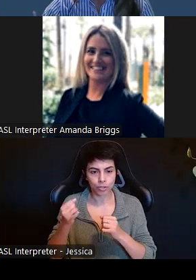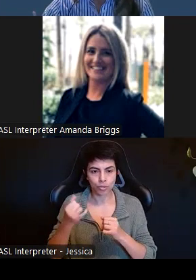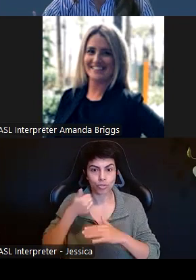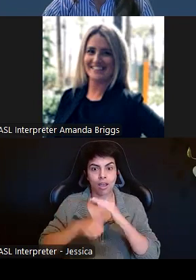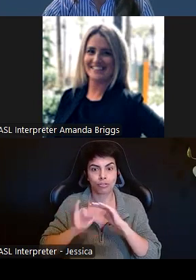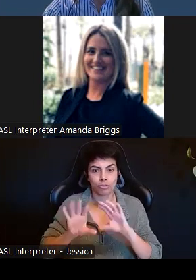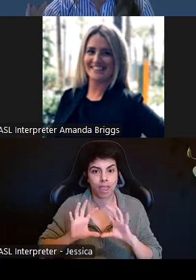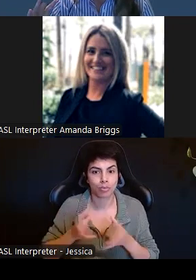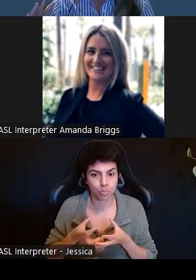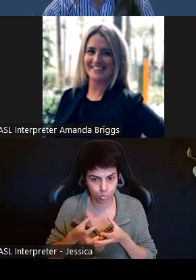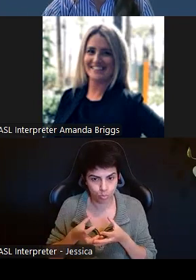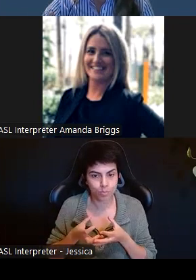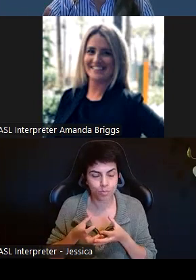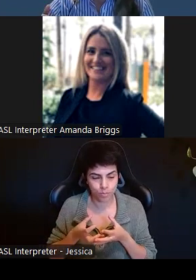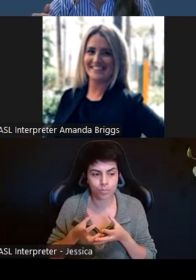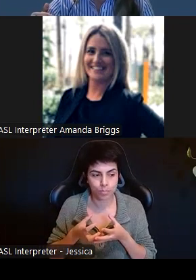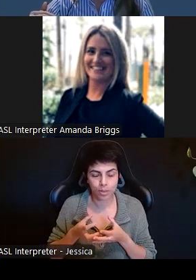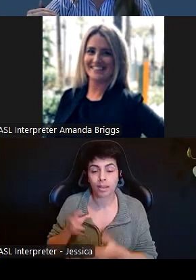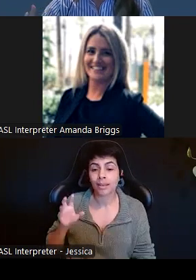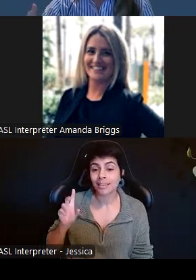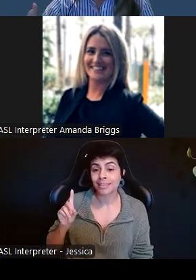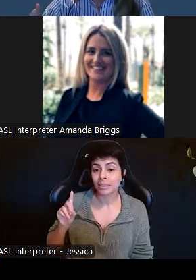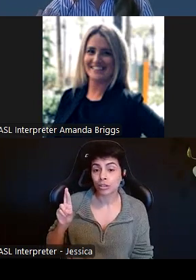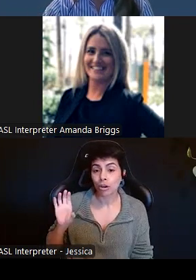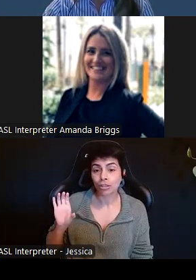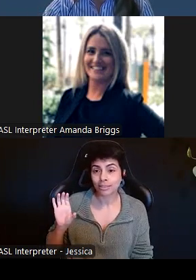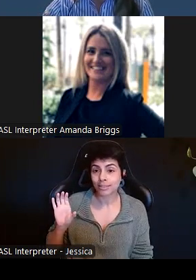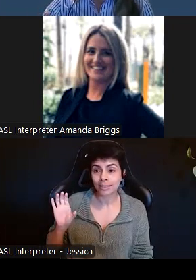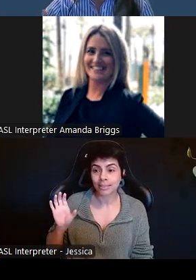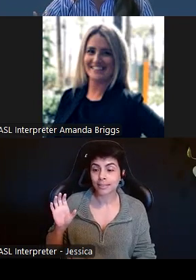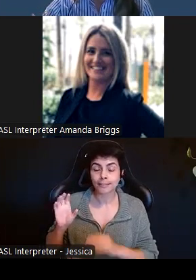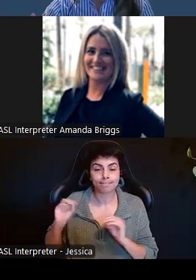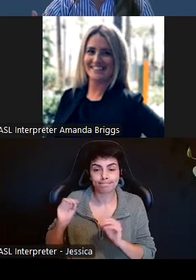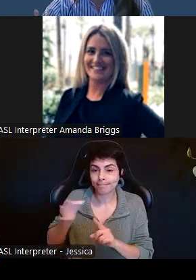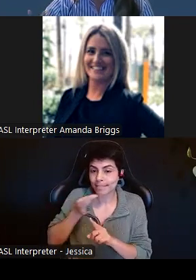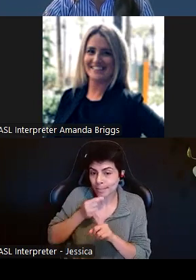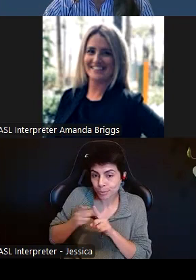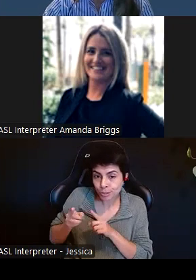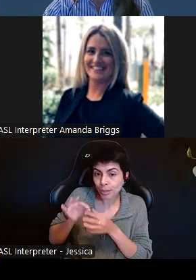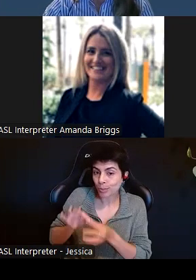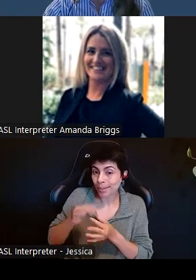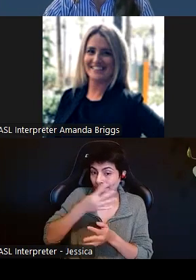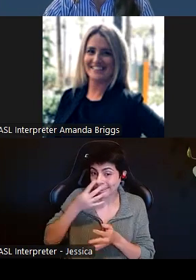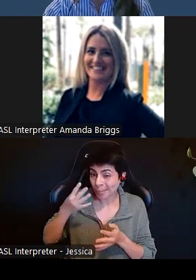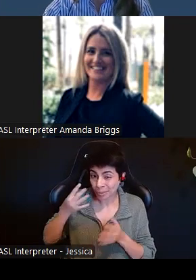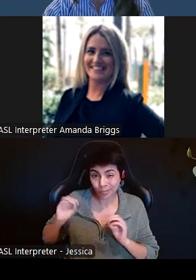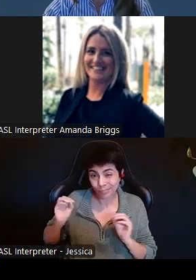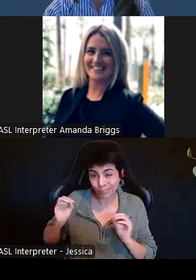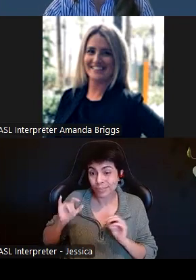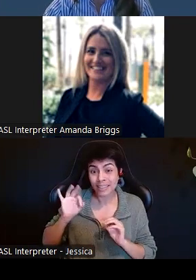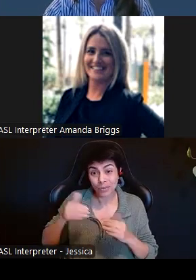I do want to make sure to say first that DRC does not have expertise in immigration issues, and that anyone with specific questions